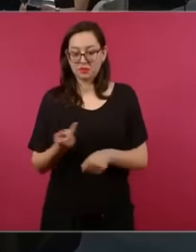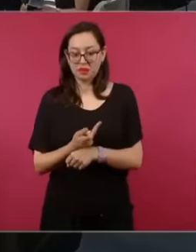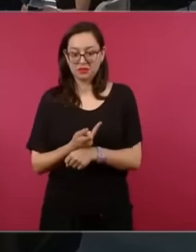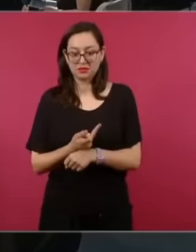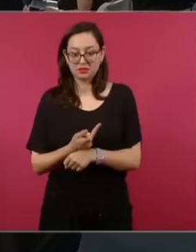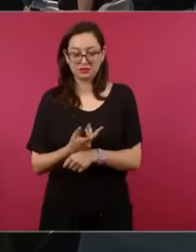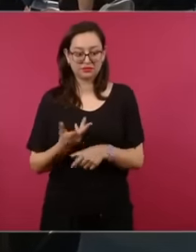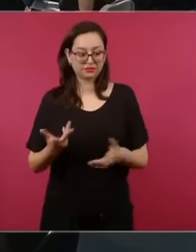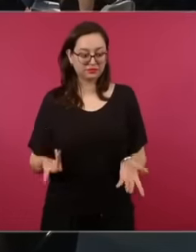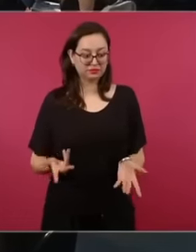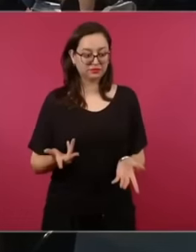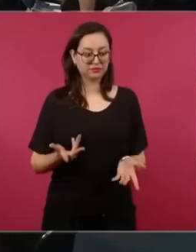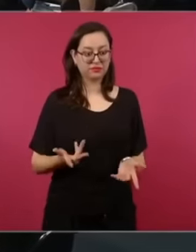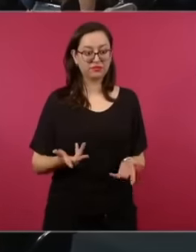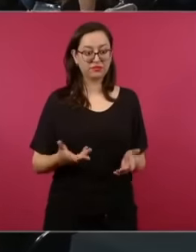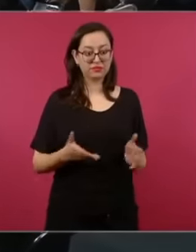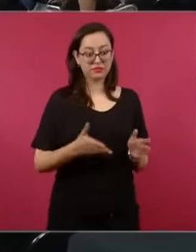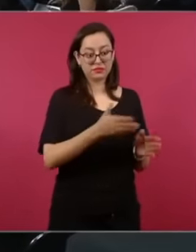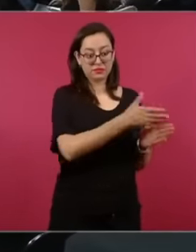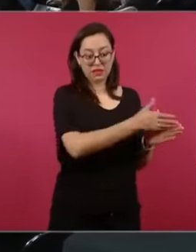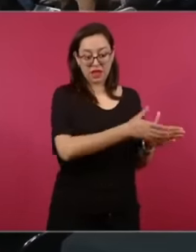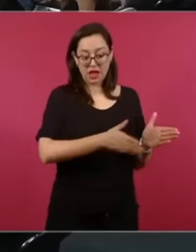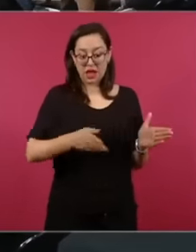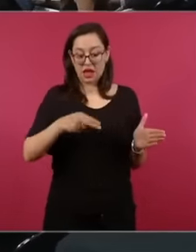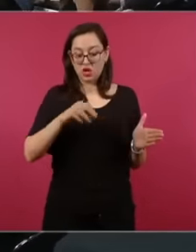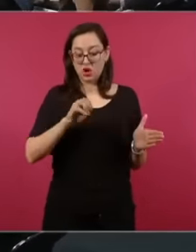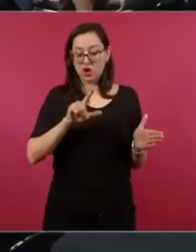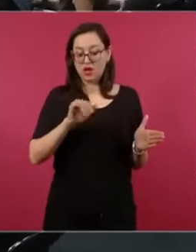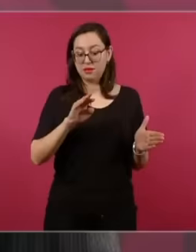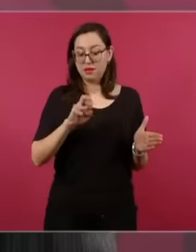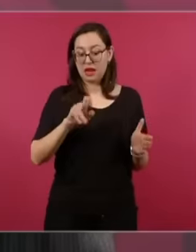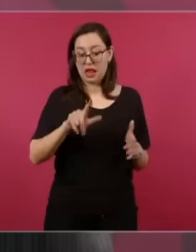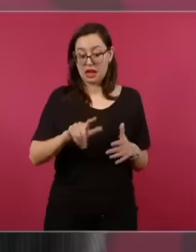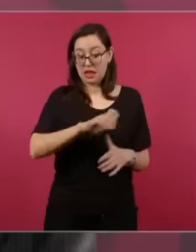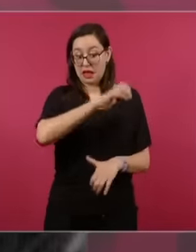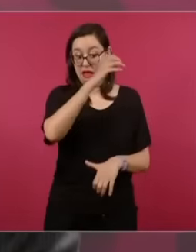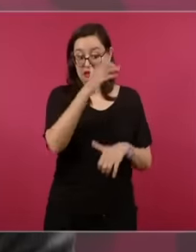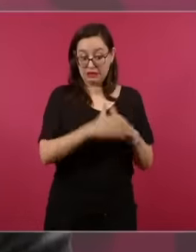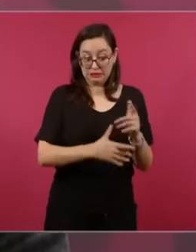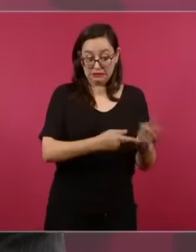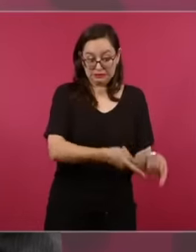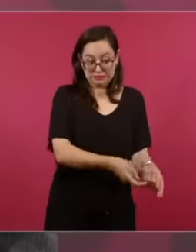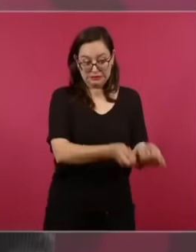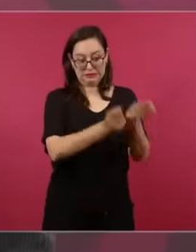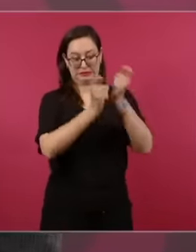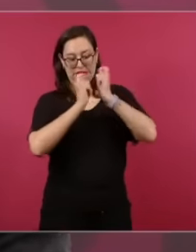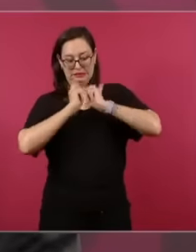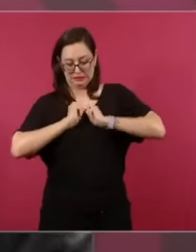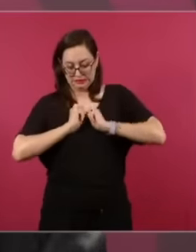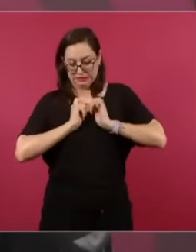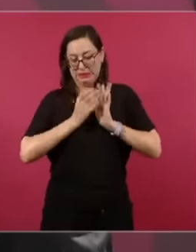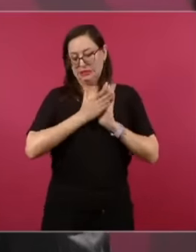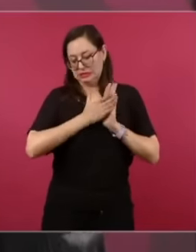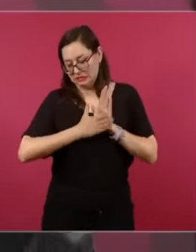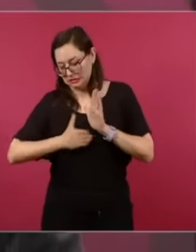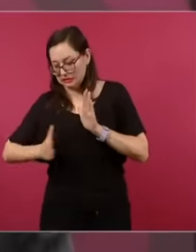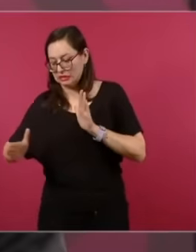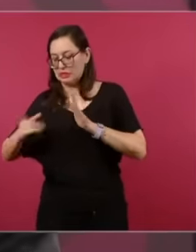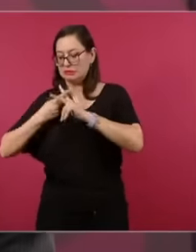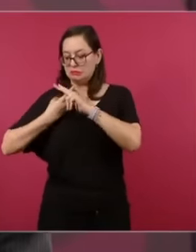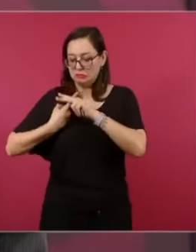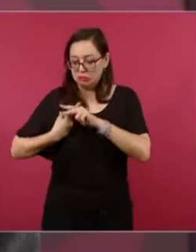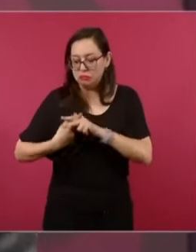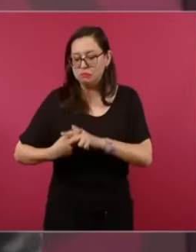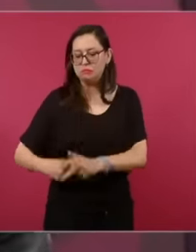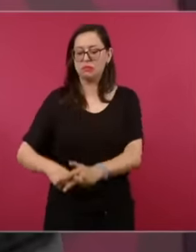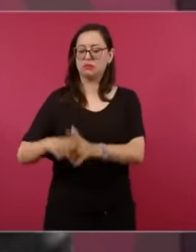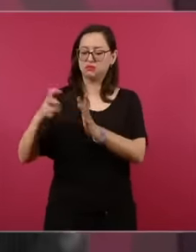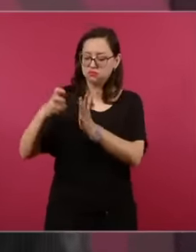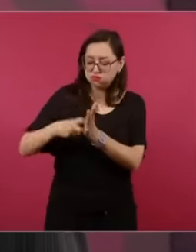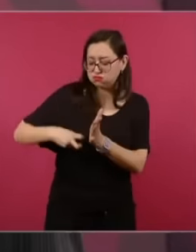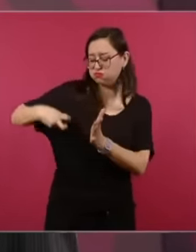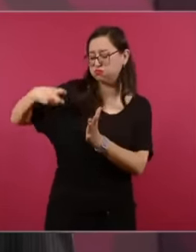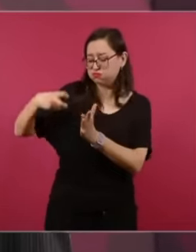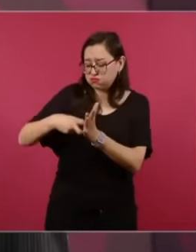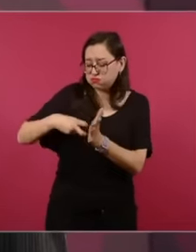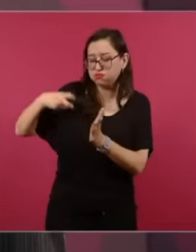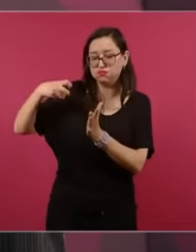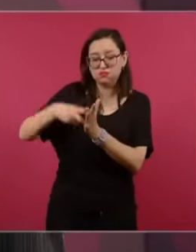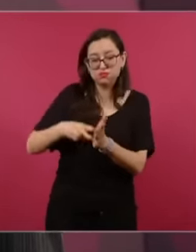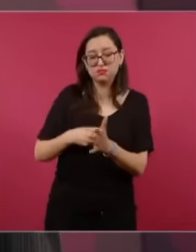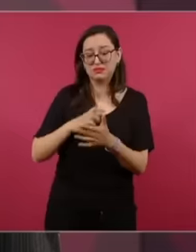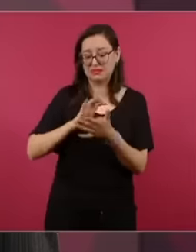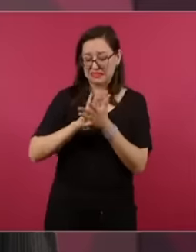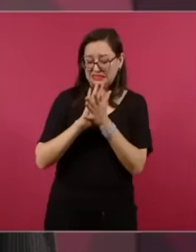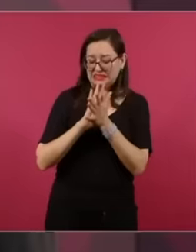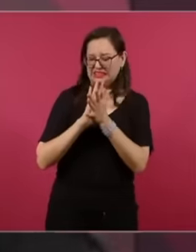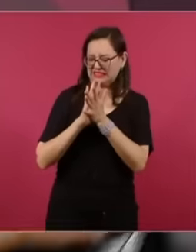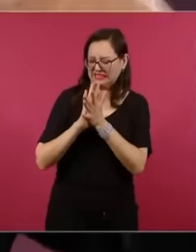beginning but the foundations were already laid and it was very difficult That first stage but what is